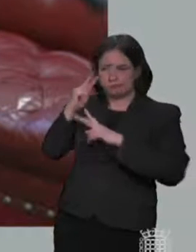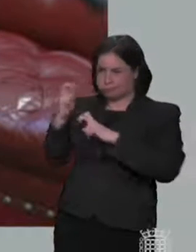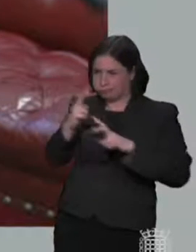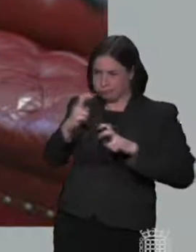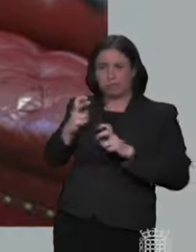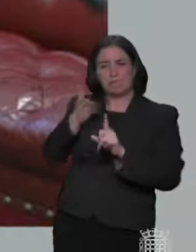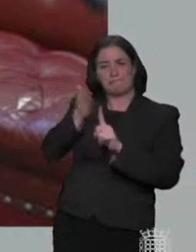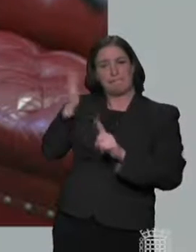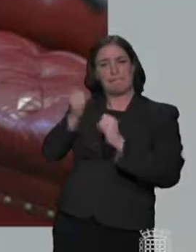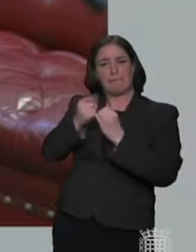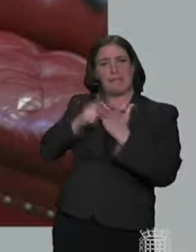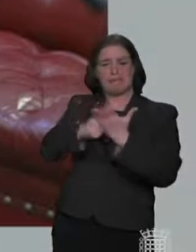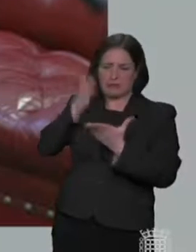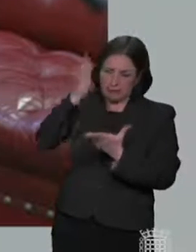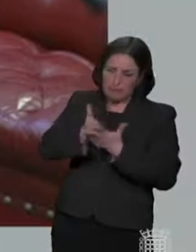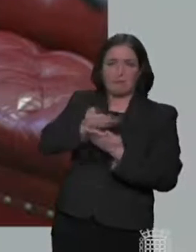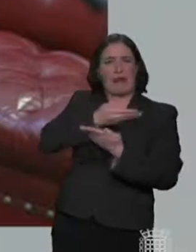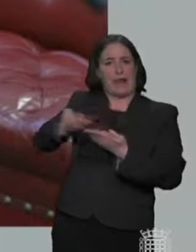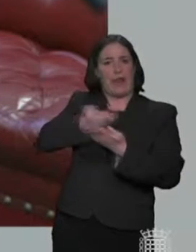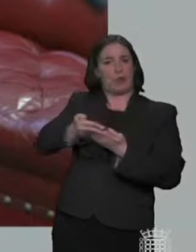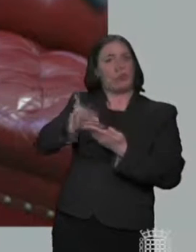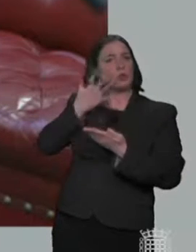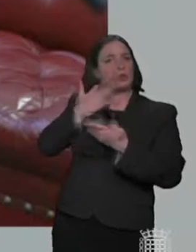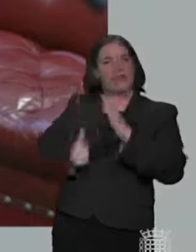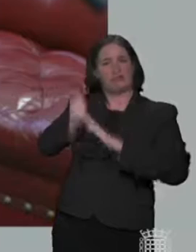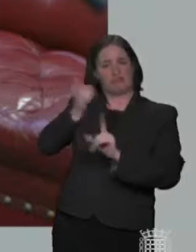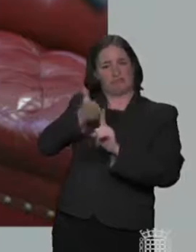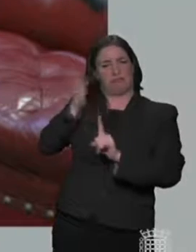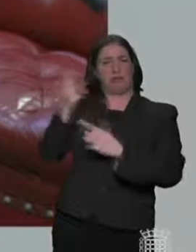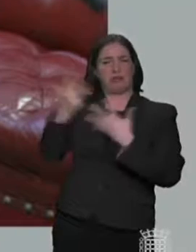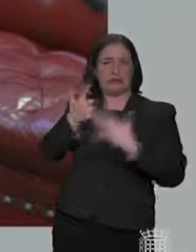and it'd be interesting how we could move on from here and look at how we can protect bsl